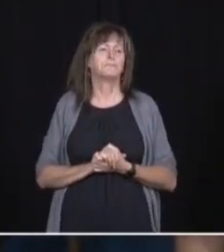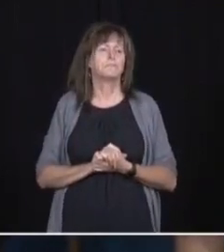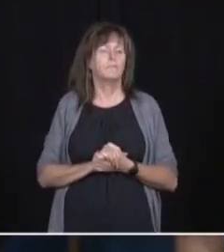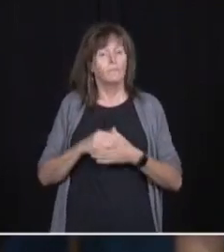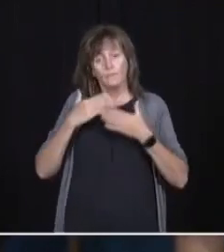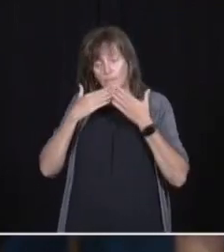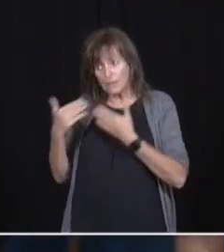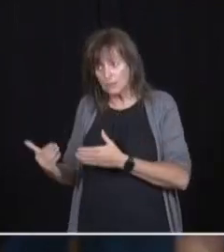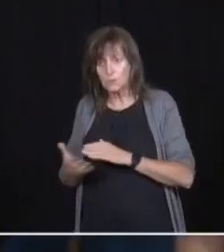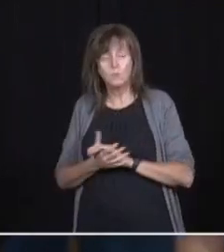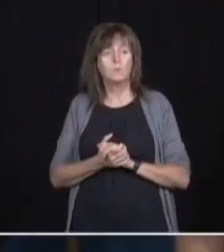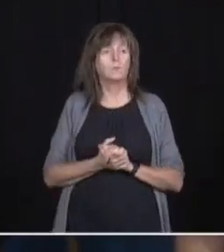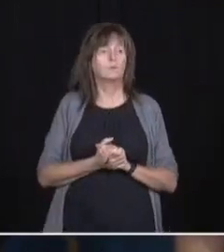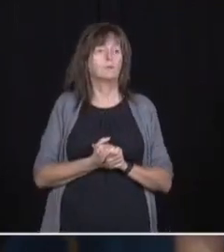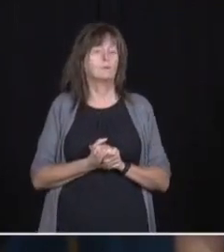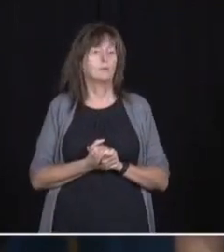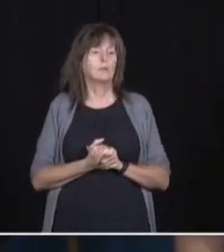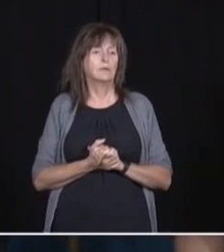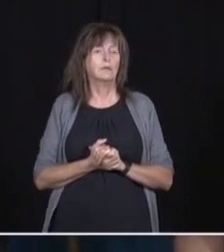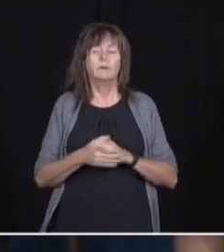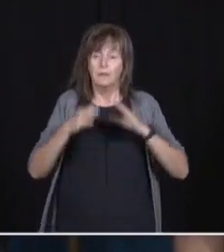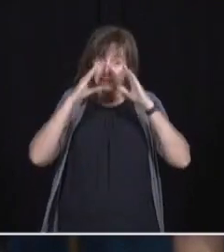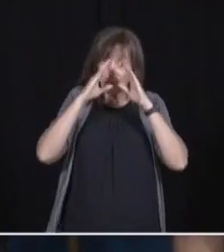Hello everyone.